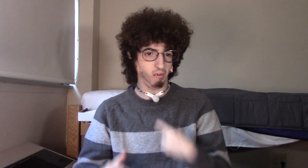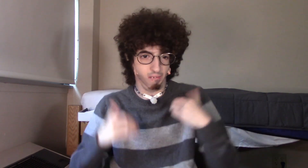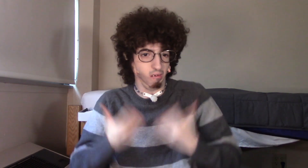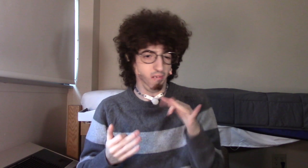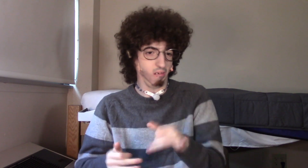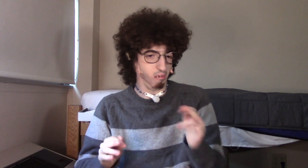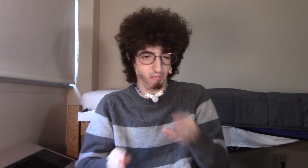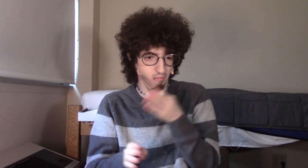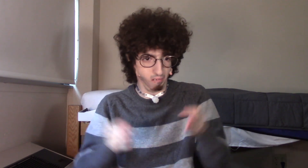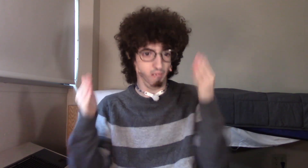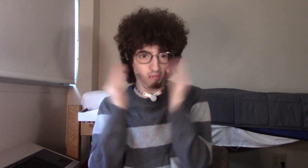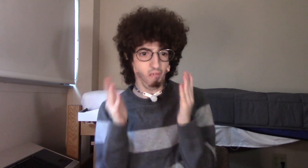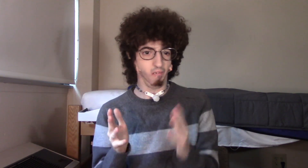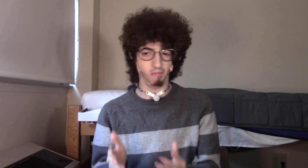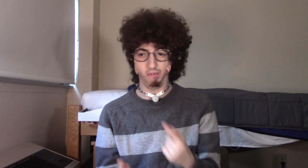I'm tired of that being the main focal point!